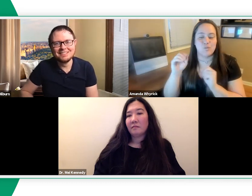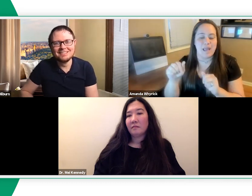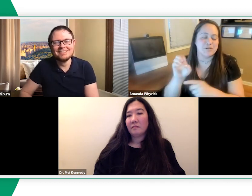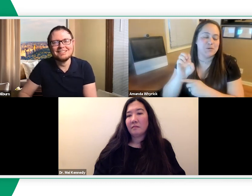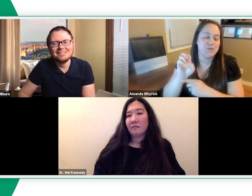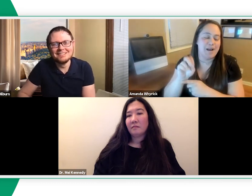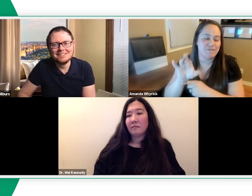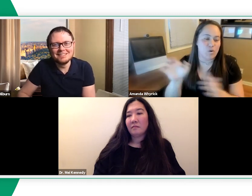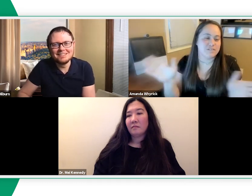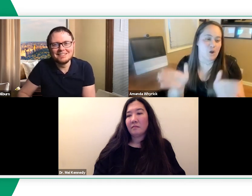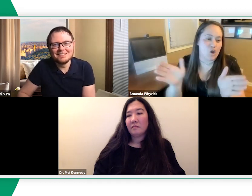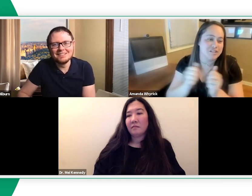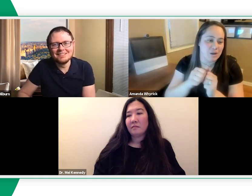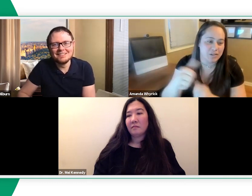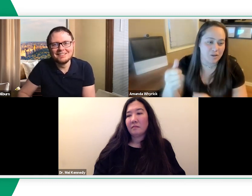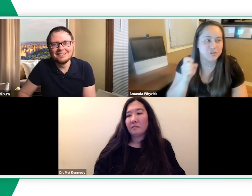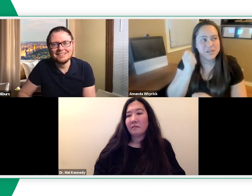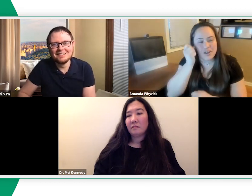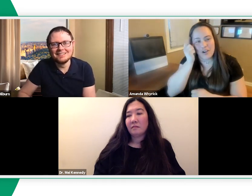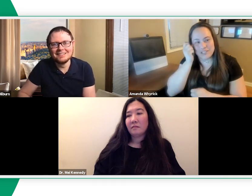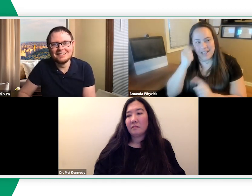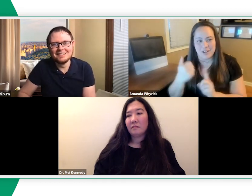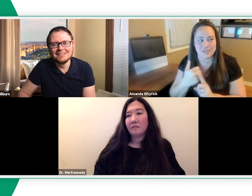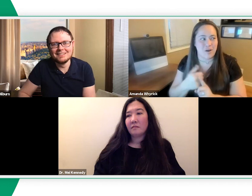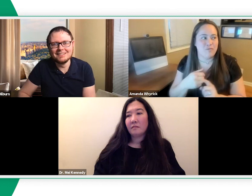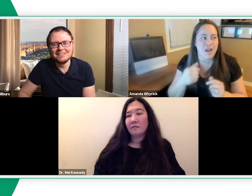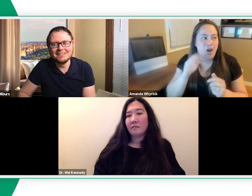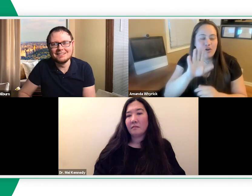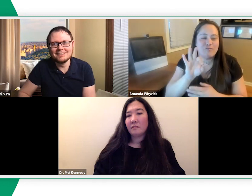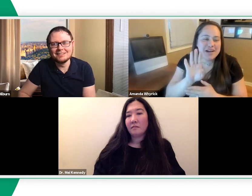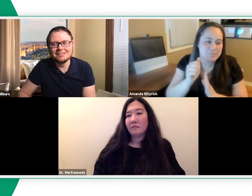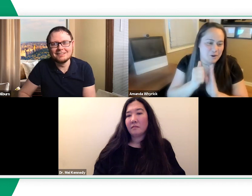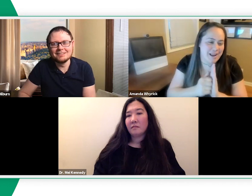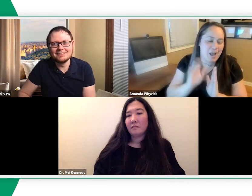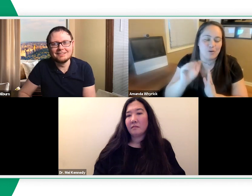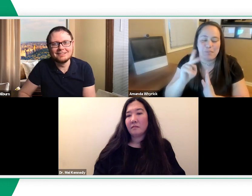to be able to enforce and encourage it with others. You need to understand it yourself.